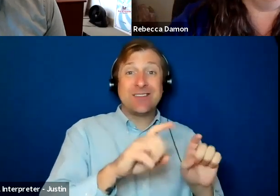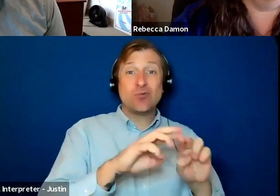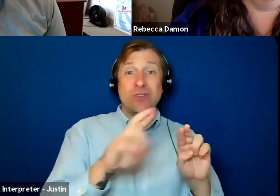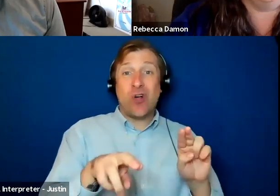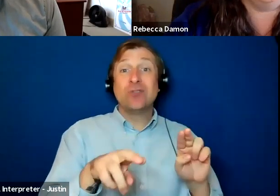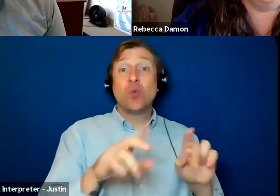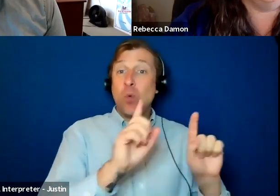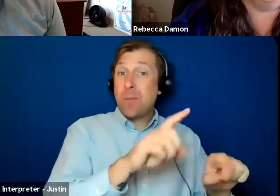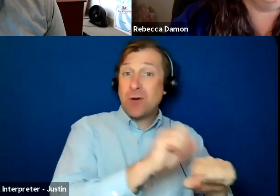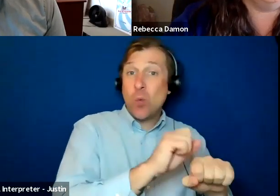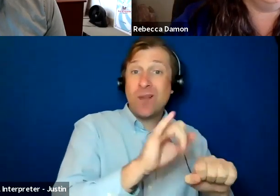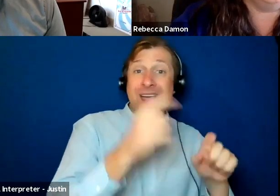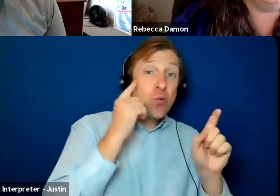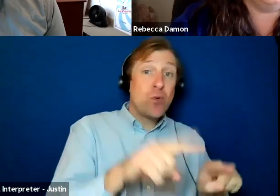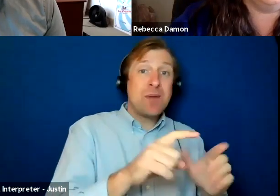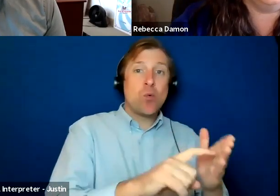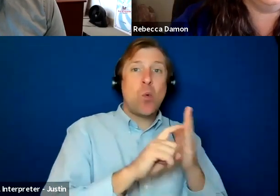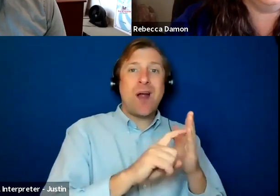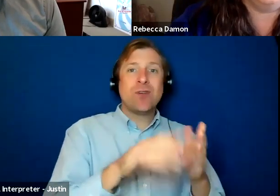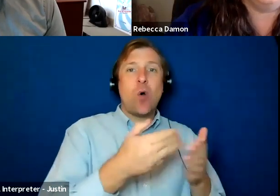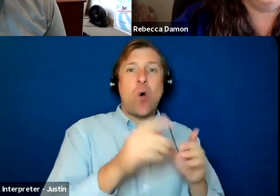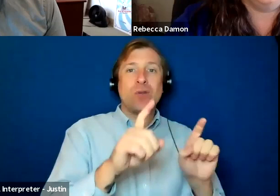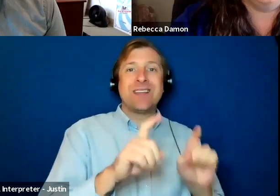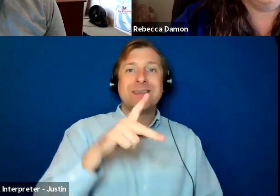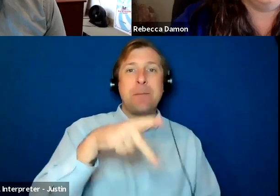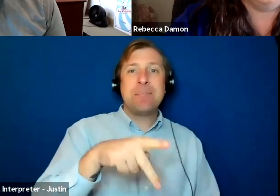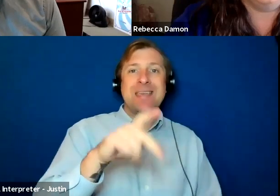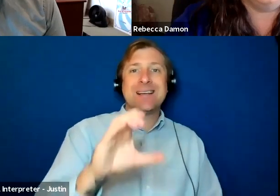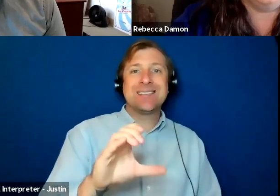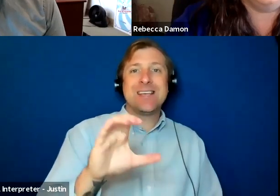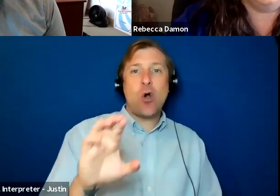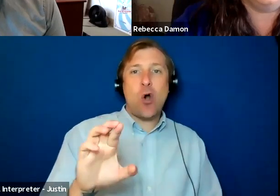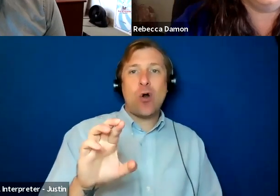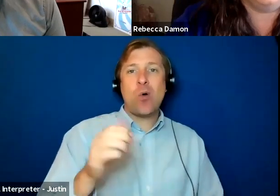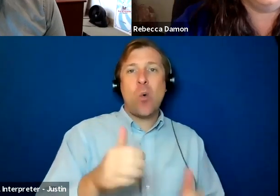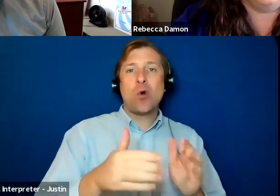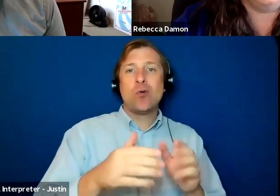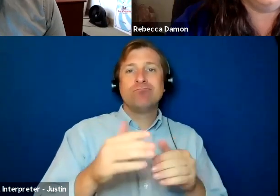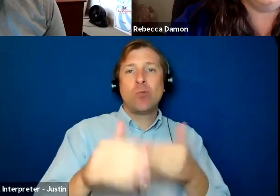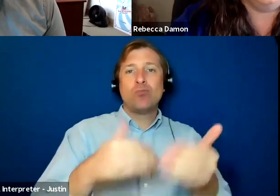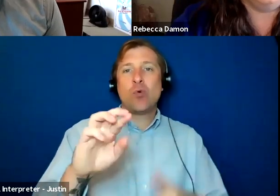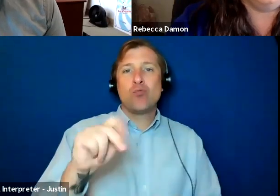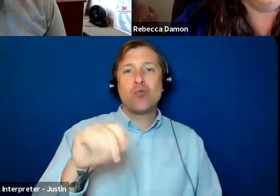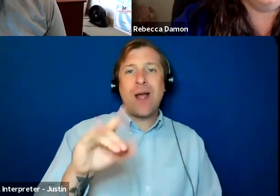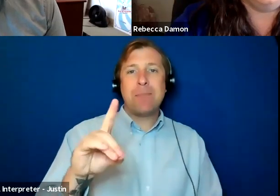requires that all tests be PCR or rapid PCR tests, We do not allow, the Return to Work Agreement